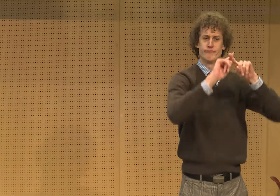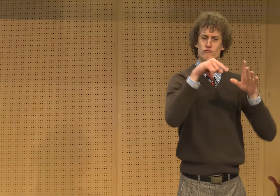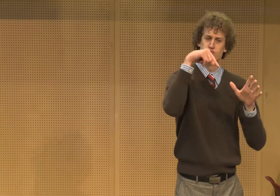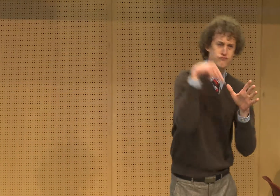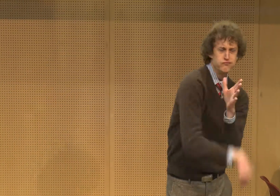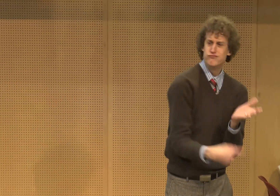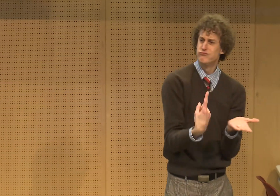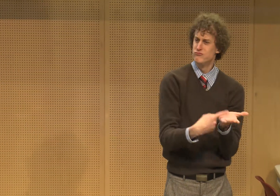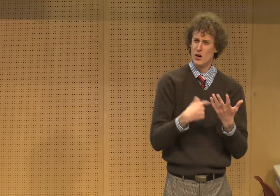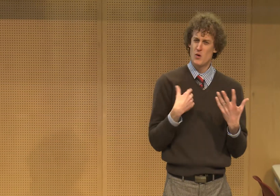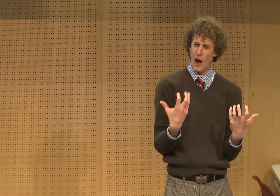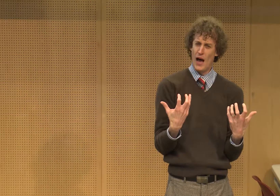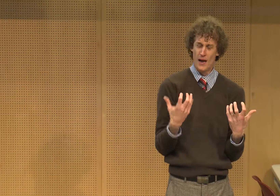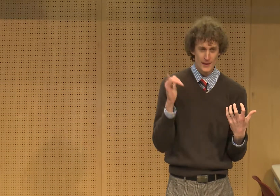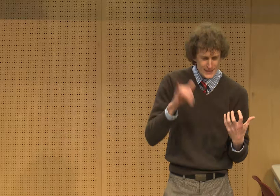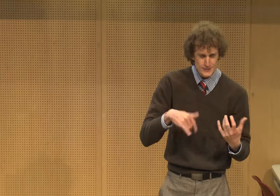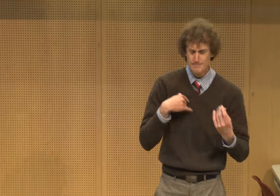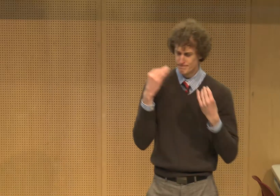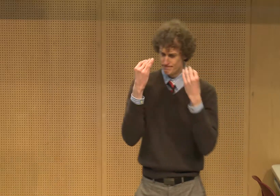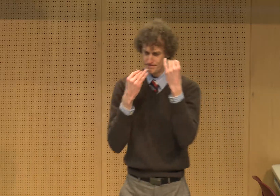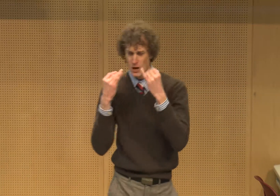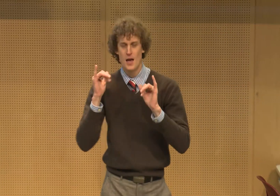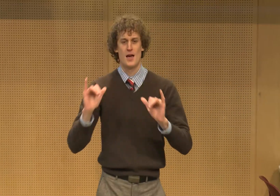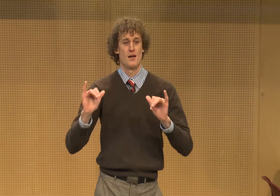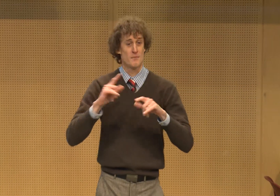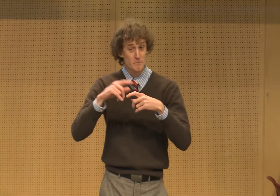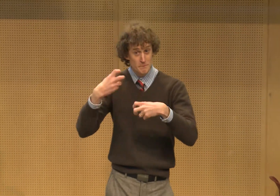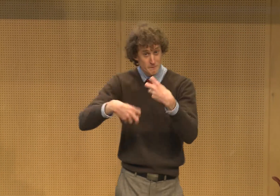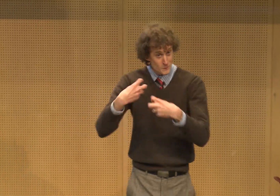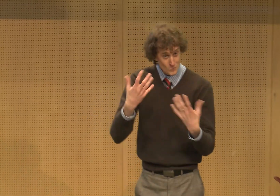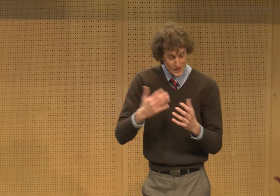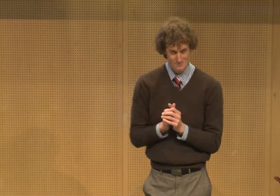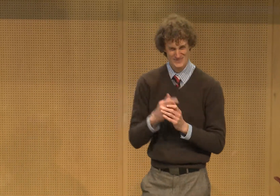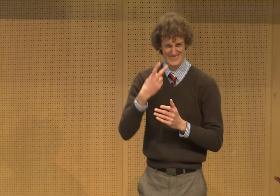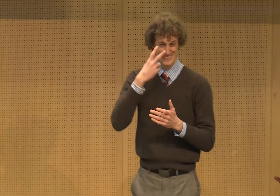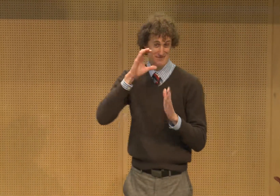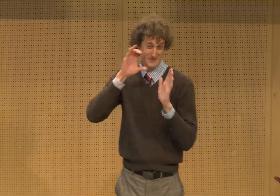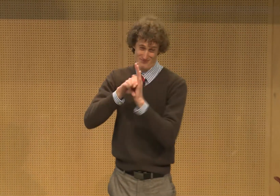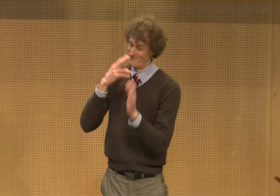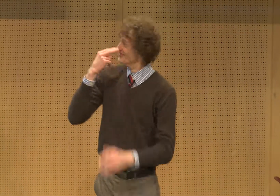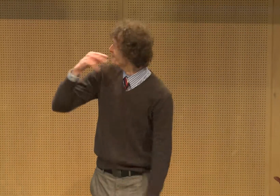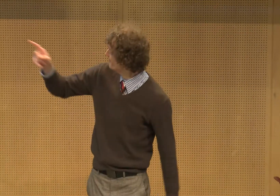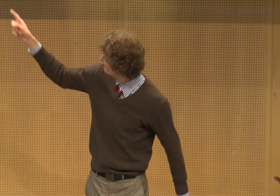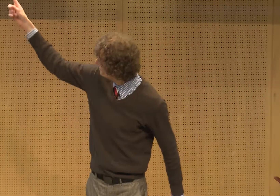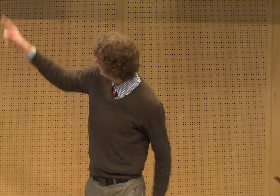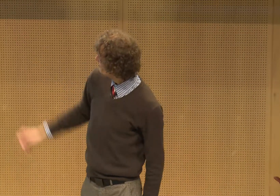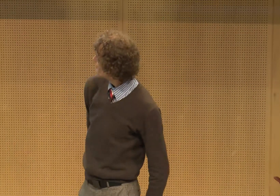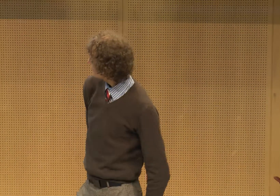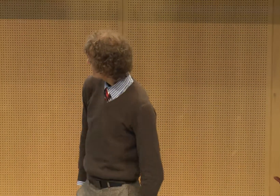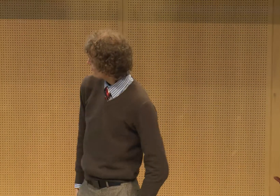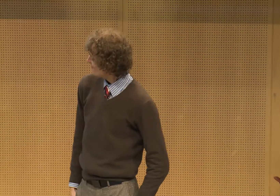I would really like to be working with students at a much higher level in research, et cetera.